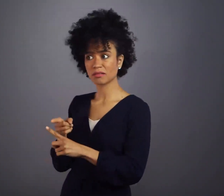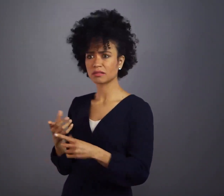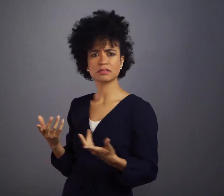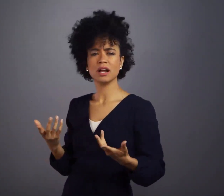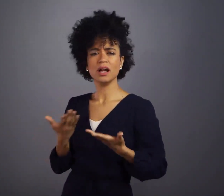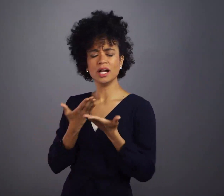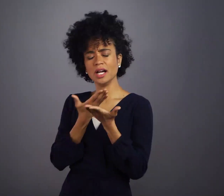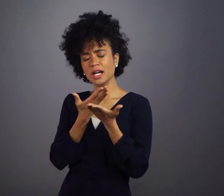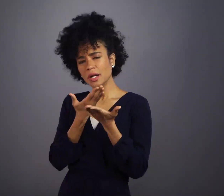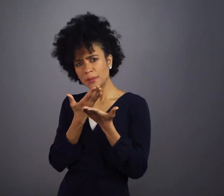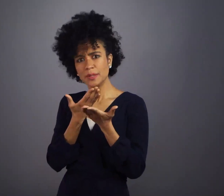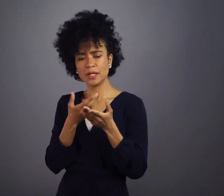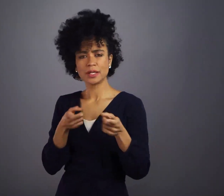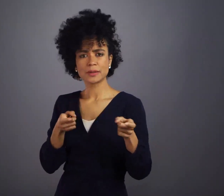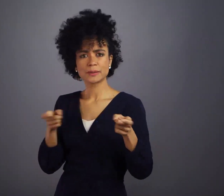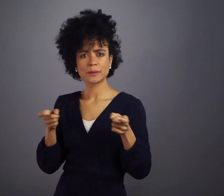Why was this?